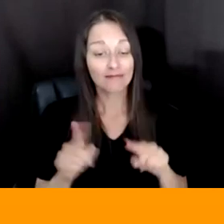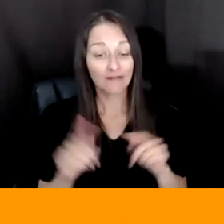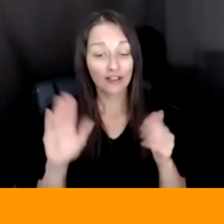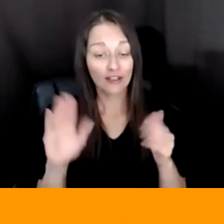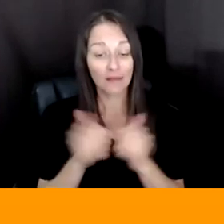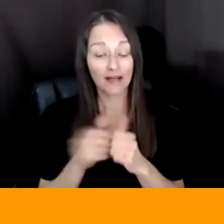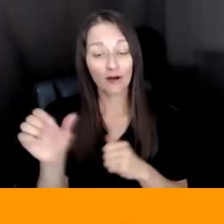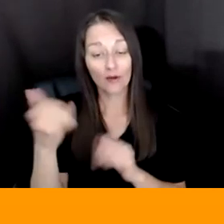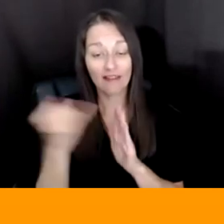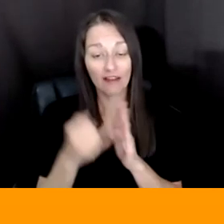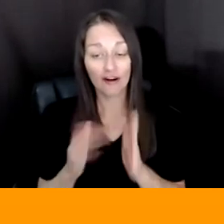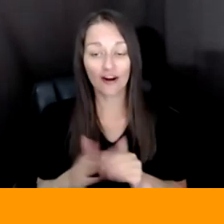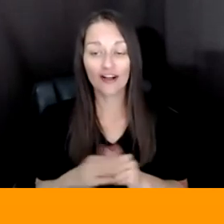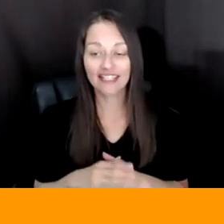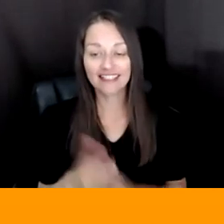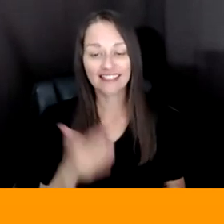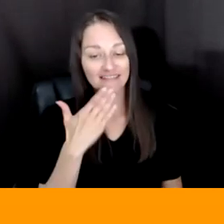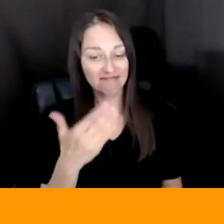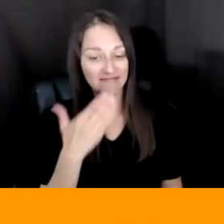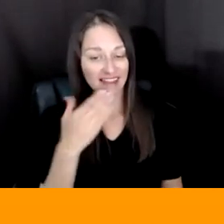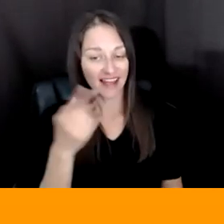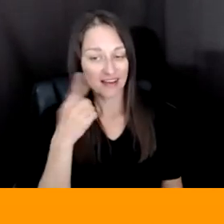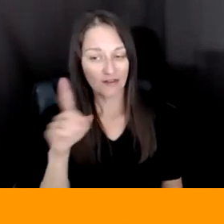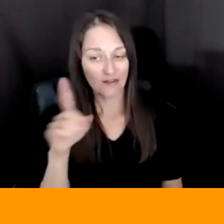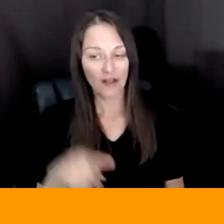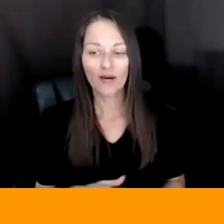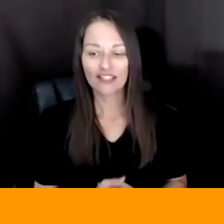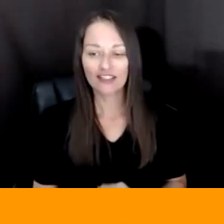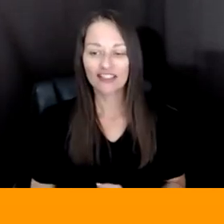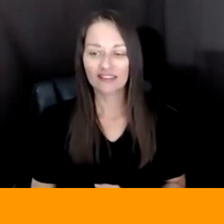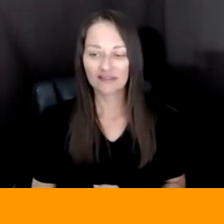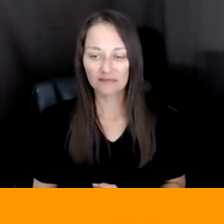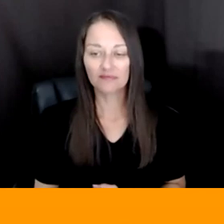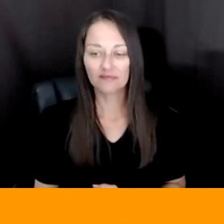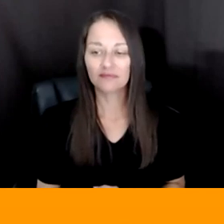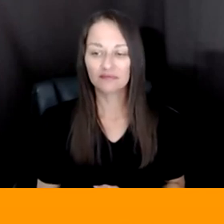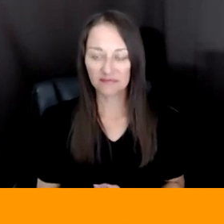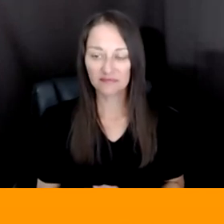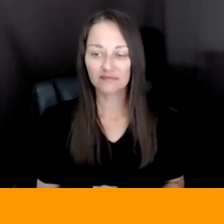THANK YOU FOR THAT QUESTION. YOU KNOW I LOOK THROUGH THE WORK, AT THE WORLD OF TECHNOLOGY